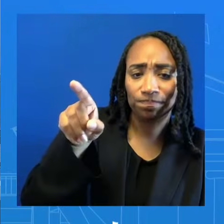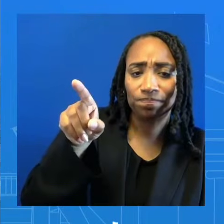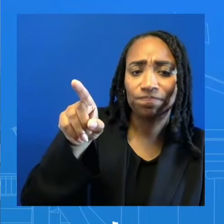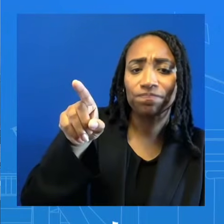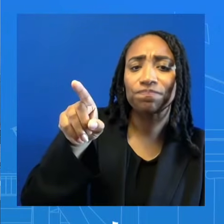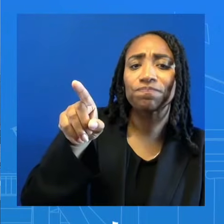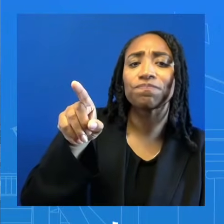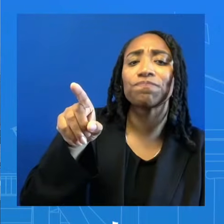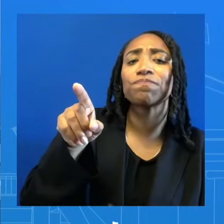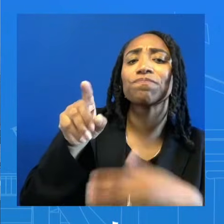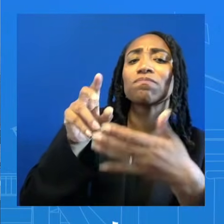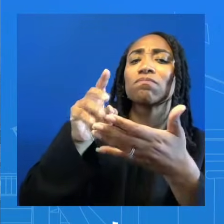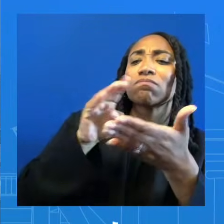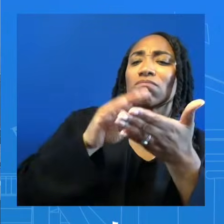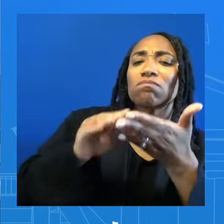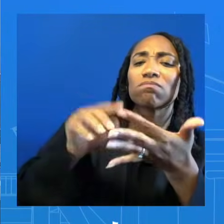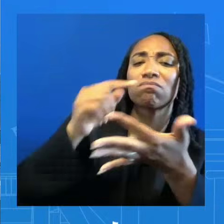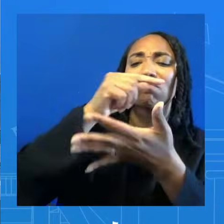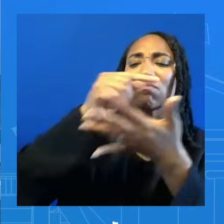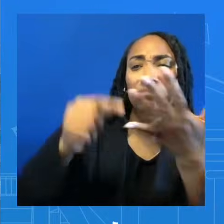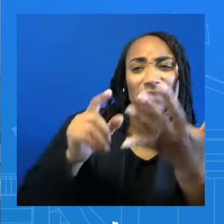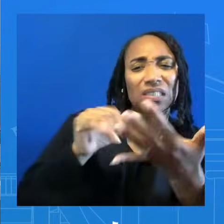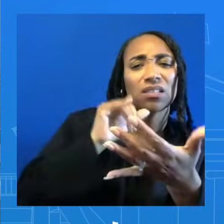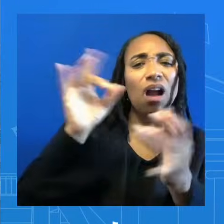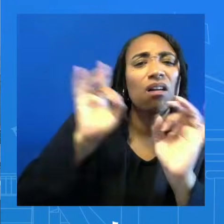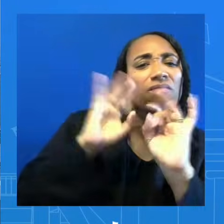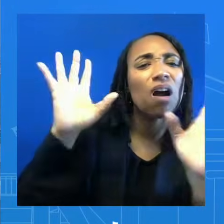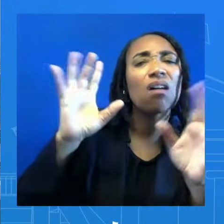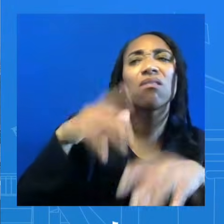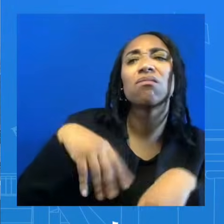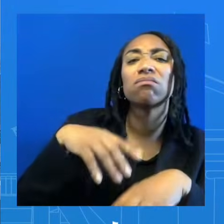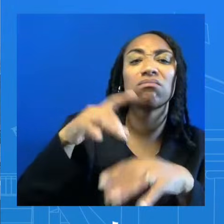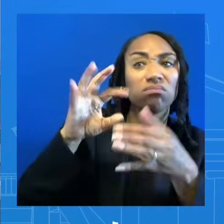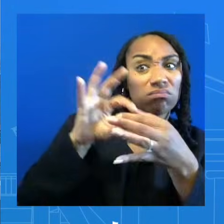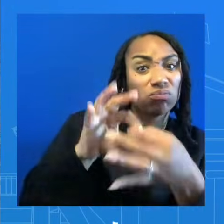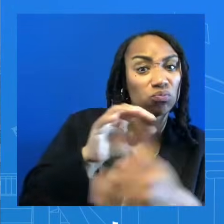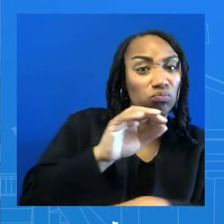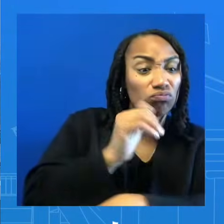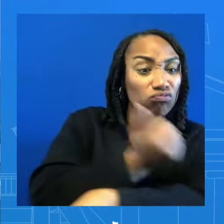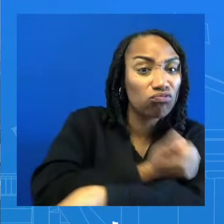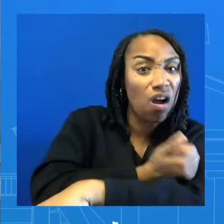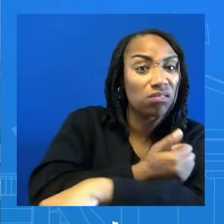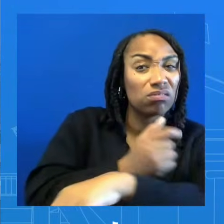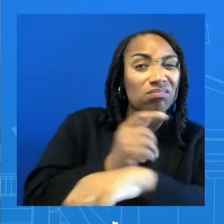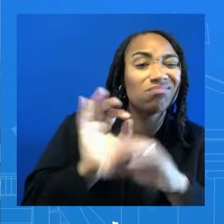you know, drug offenders -- low-level drug crimes. There were a couple recipients here, though --